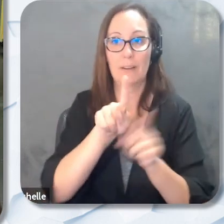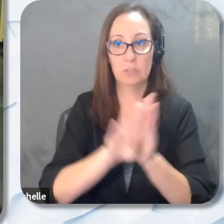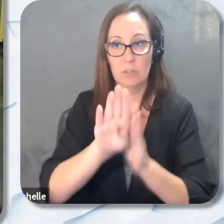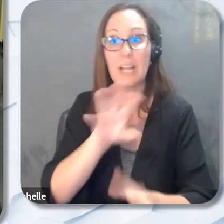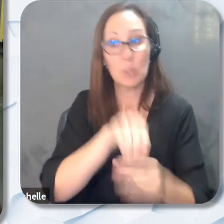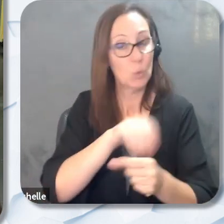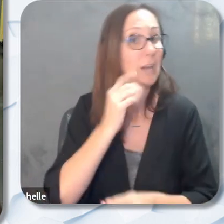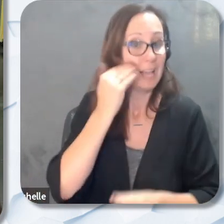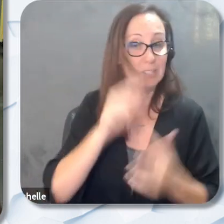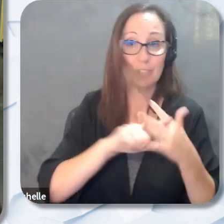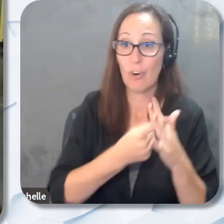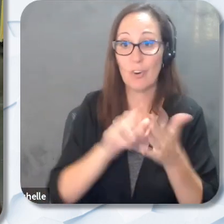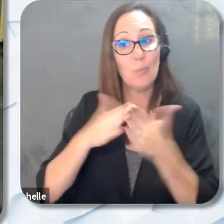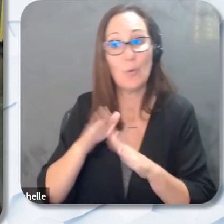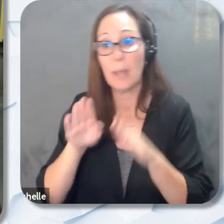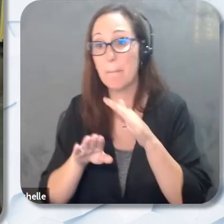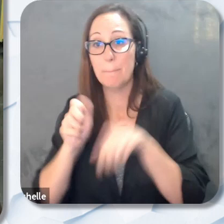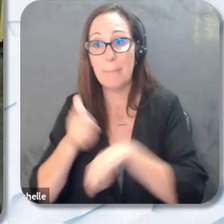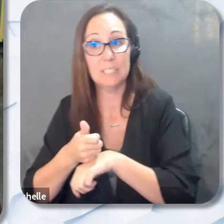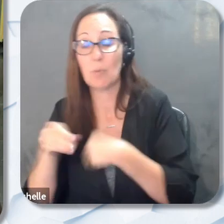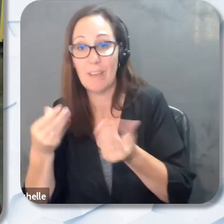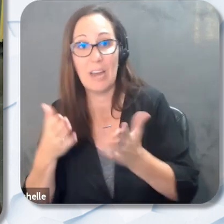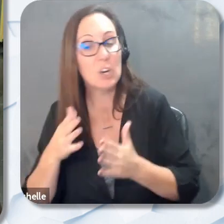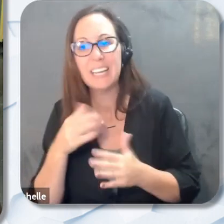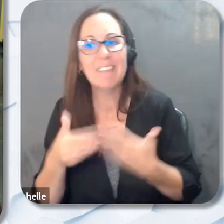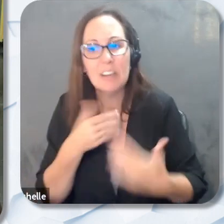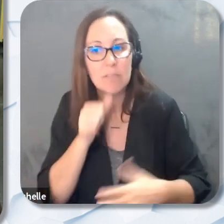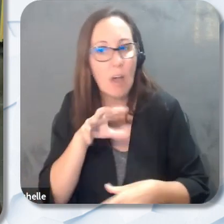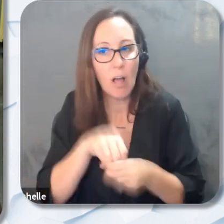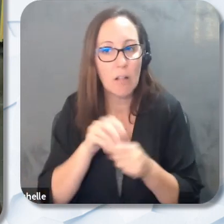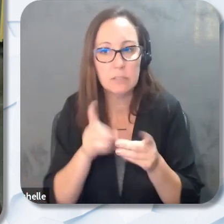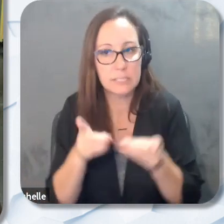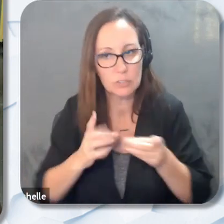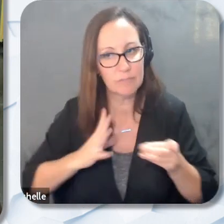community based providers, even those who are on your district. And there's a lot that preschool tk